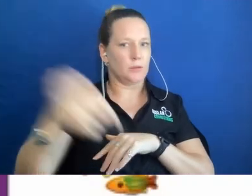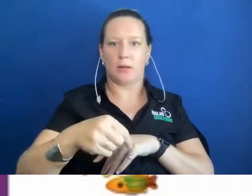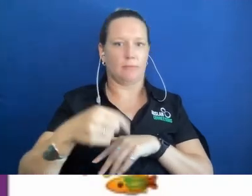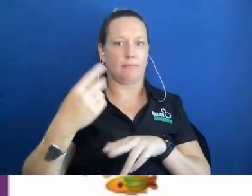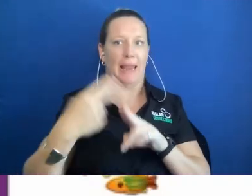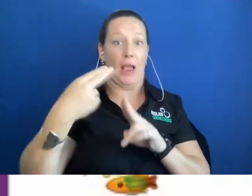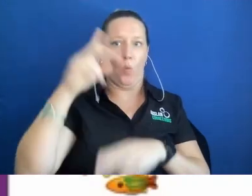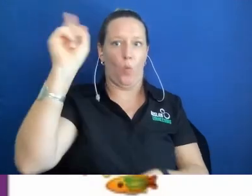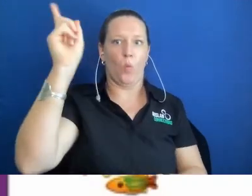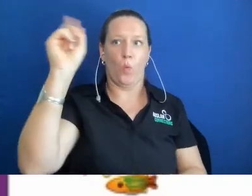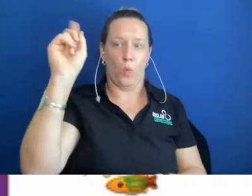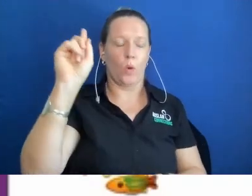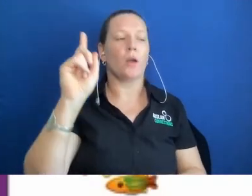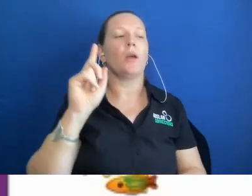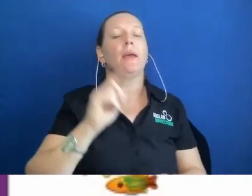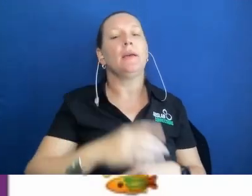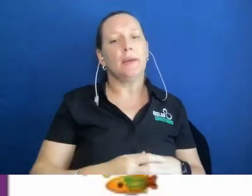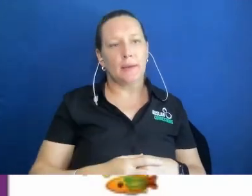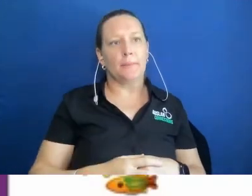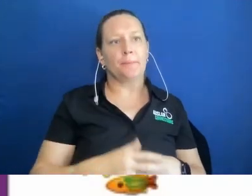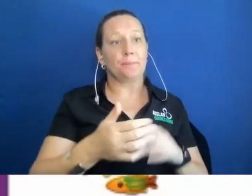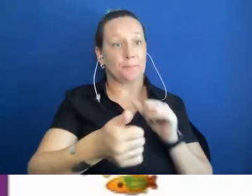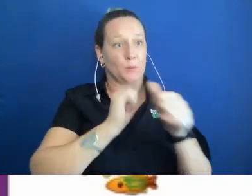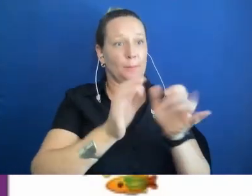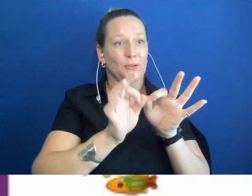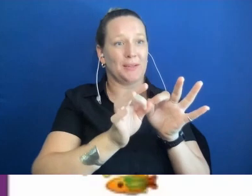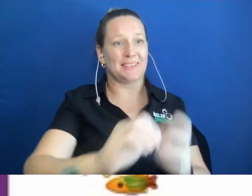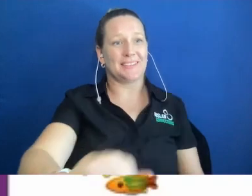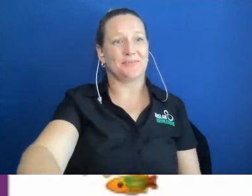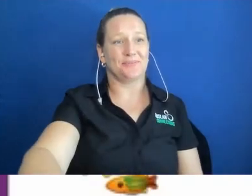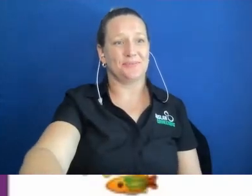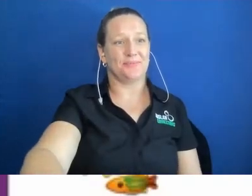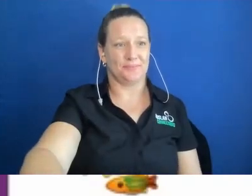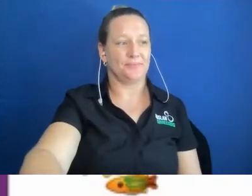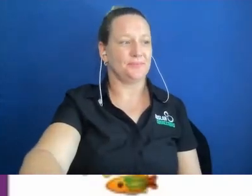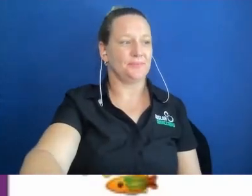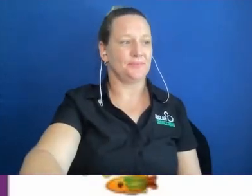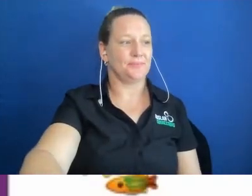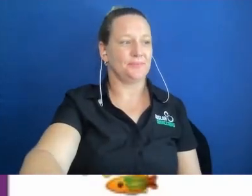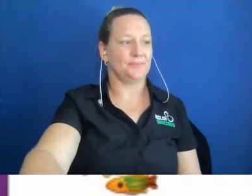So through our time we've done the genetic tests we've done multiples of tests which um a lot of